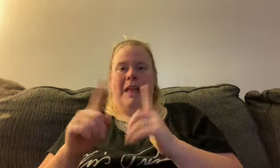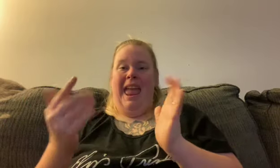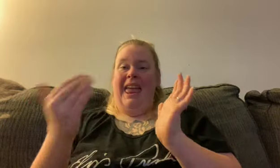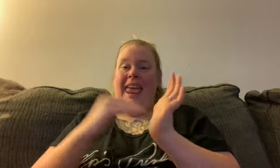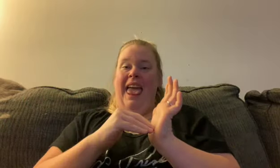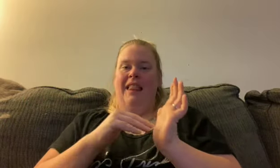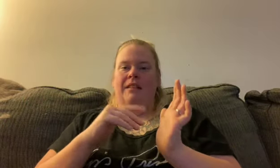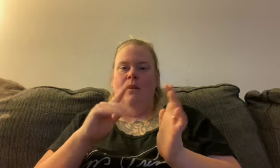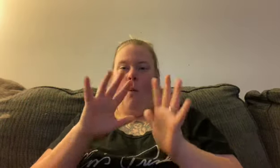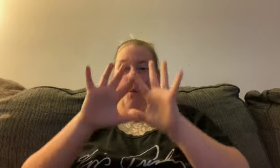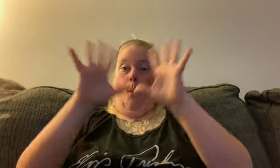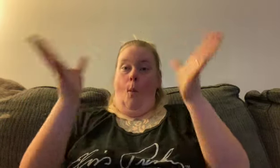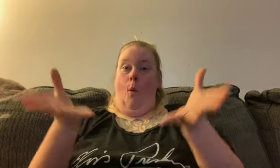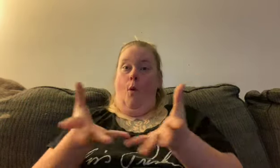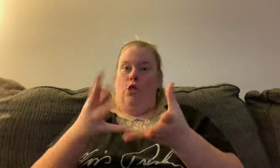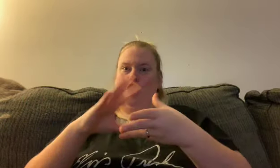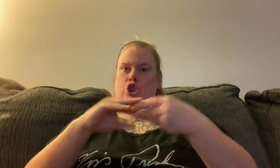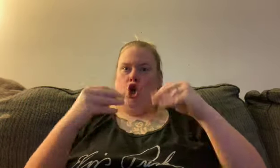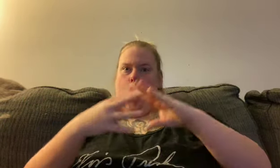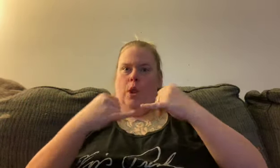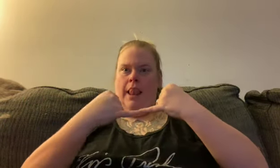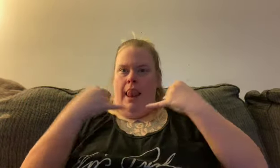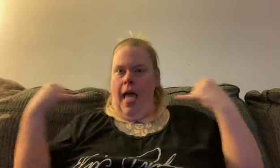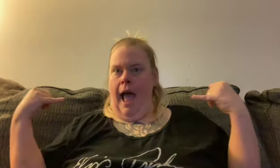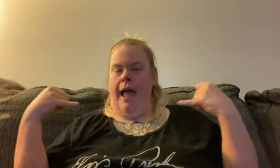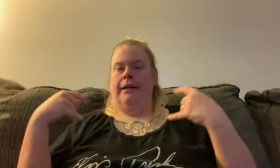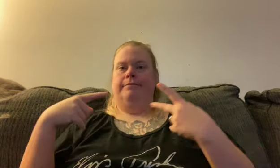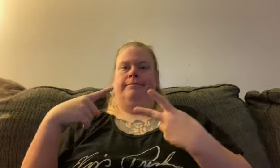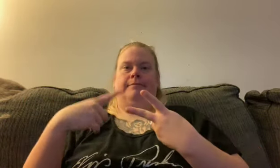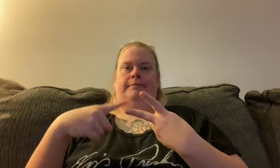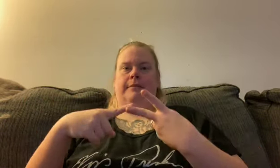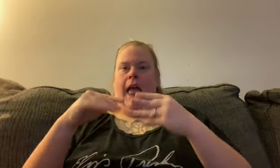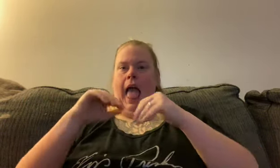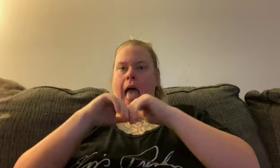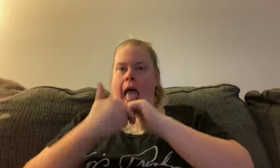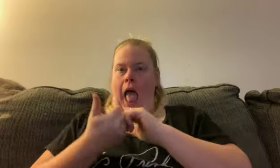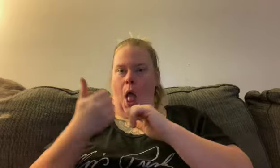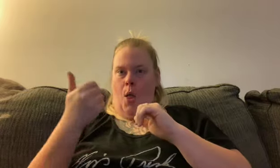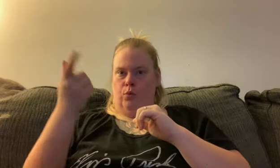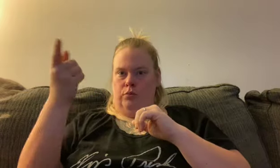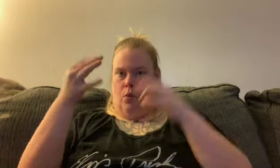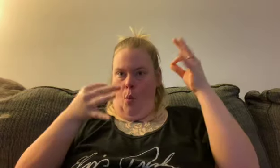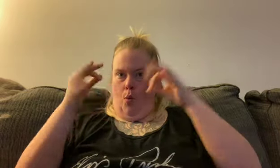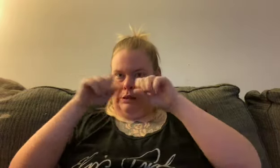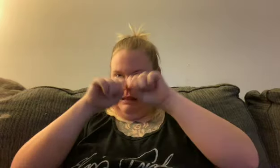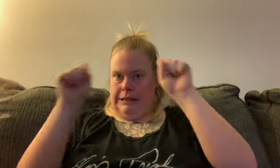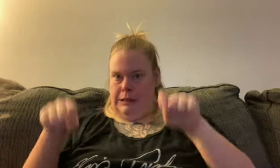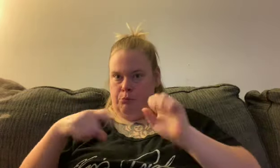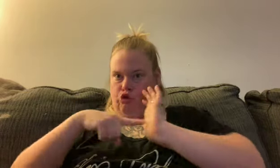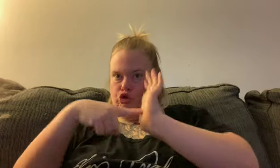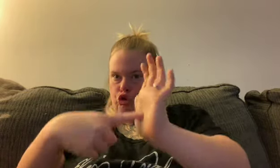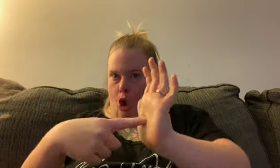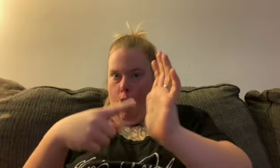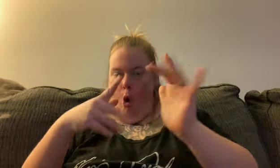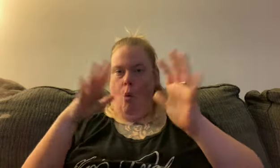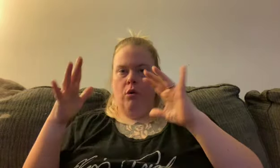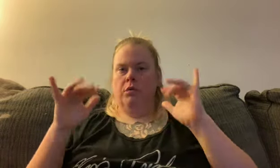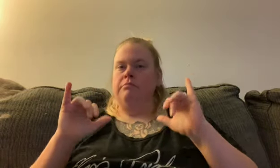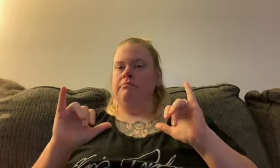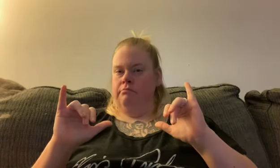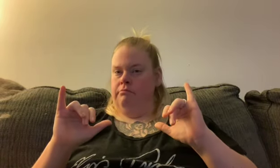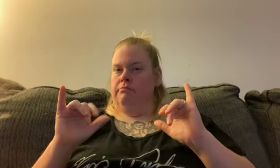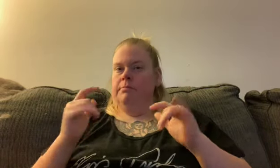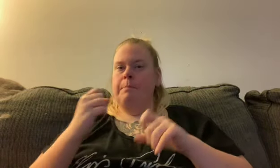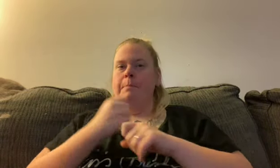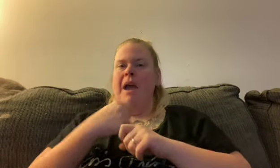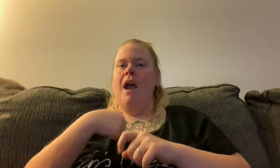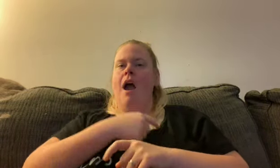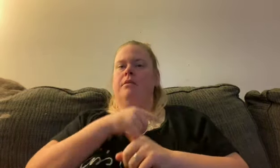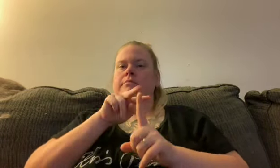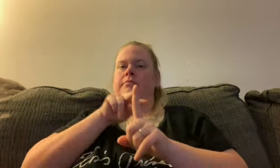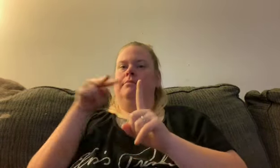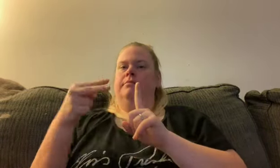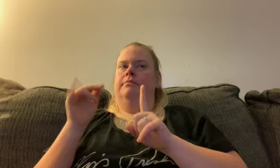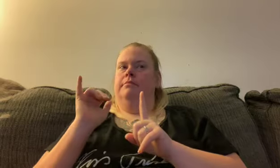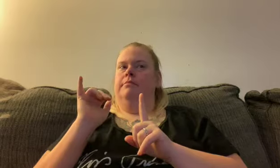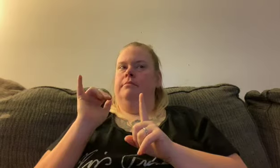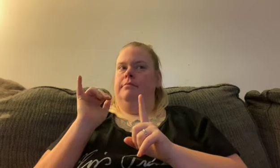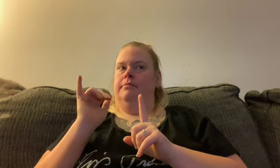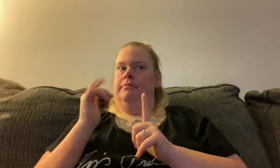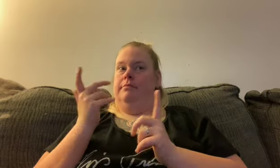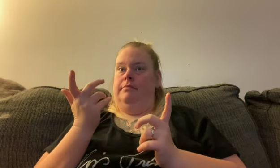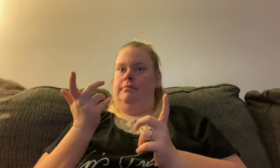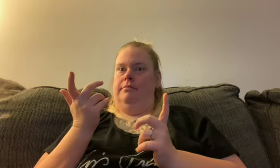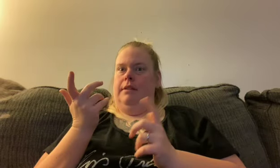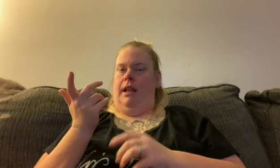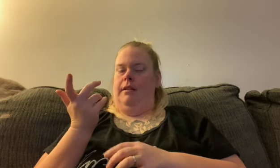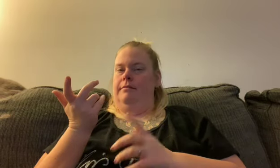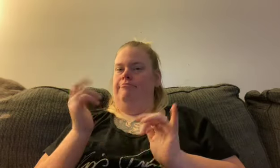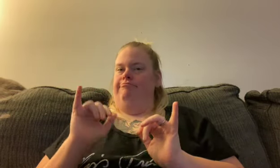The overall storylines and how the court system works gave us perspectives.